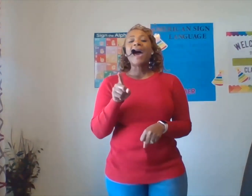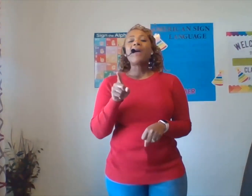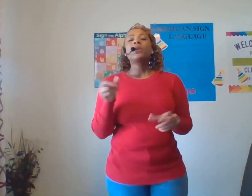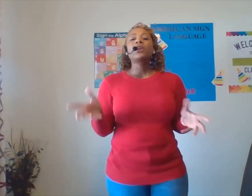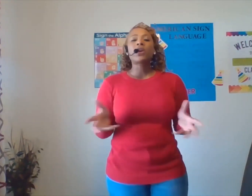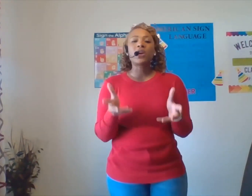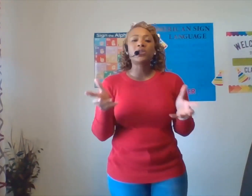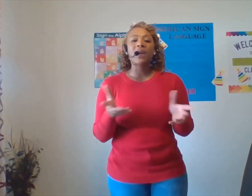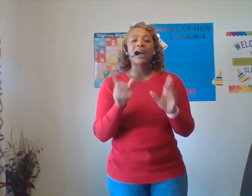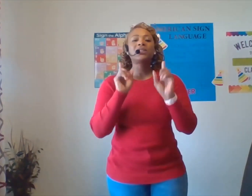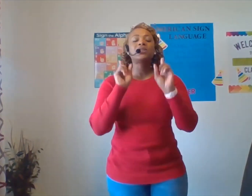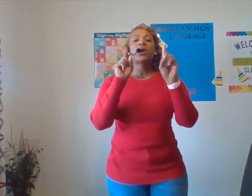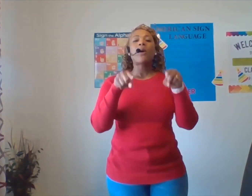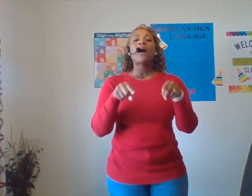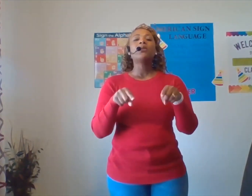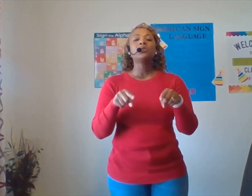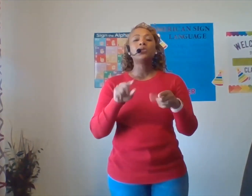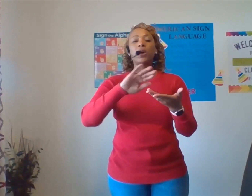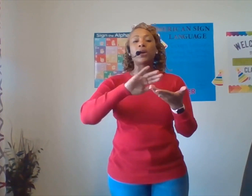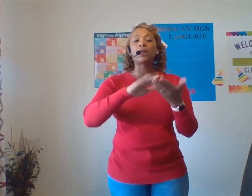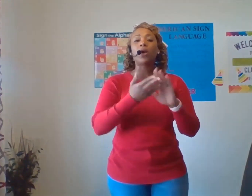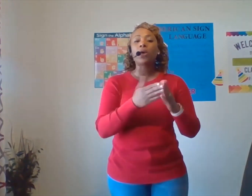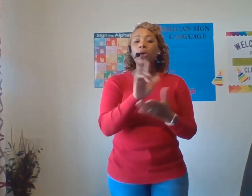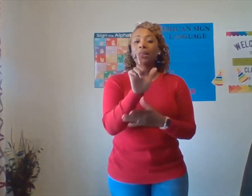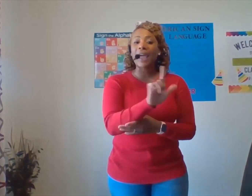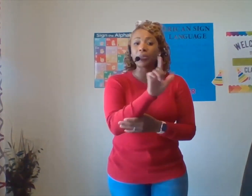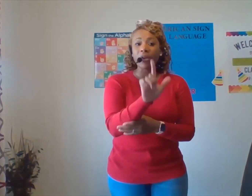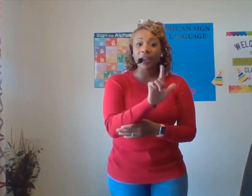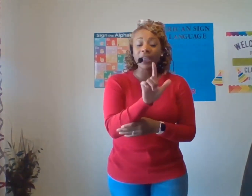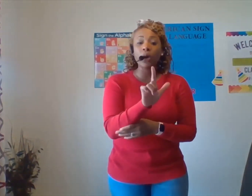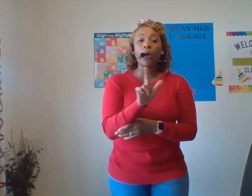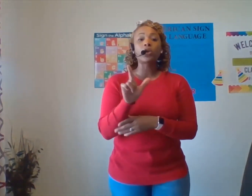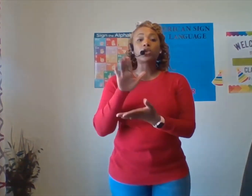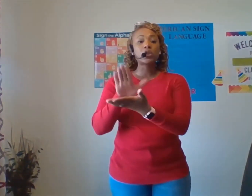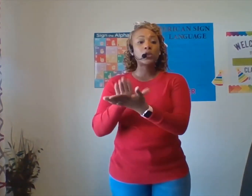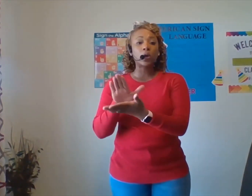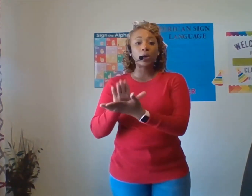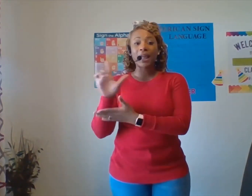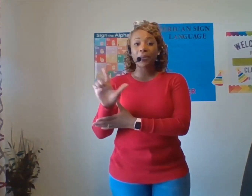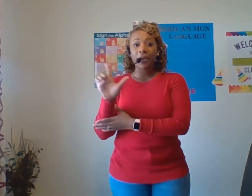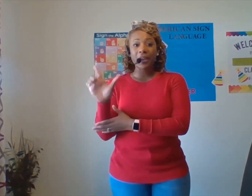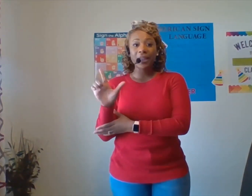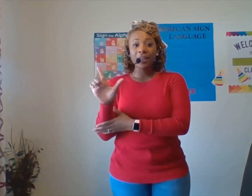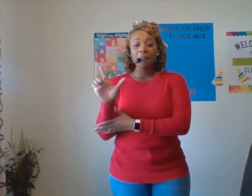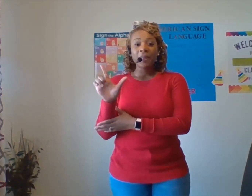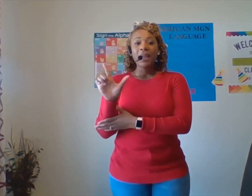encourage you guys to go out to your local library or your school library and